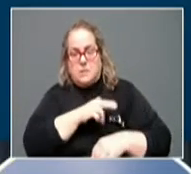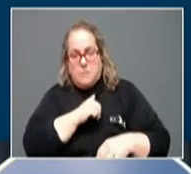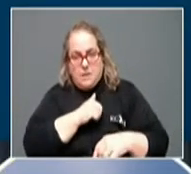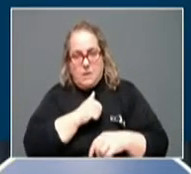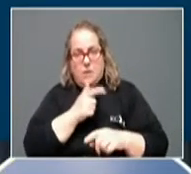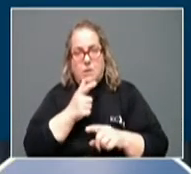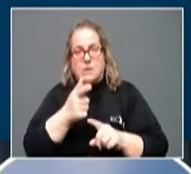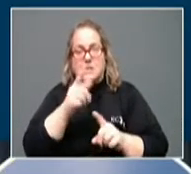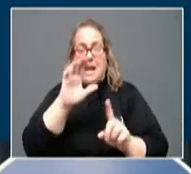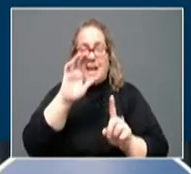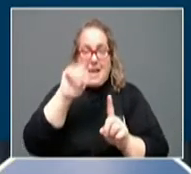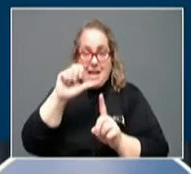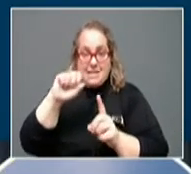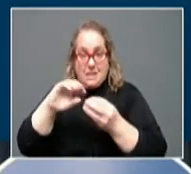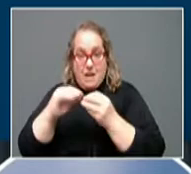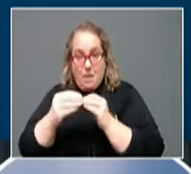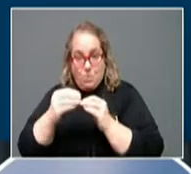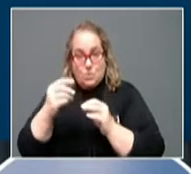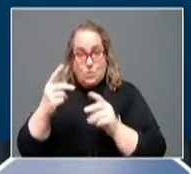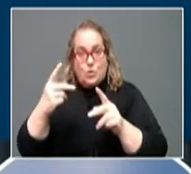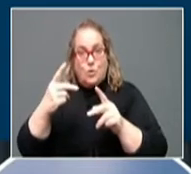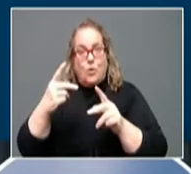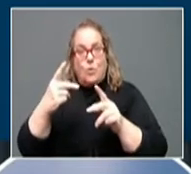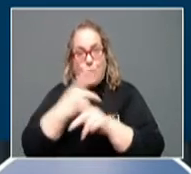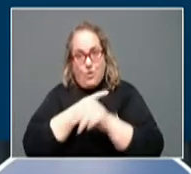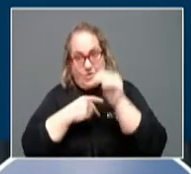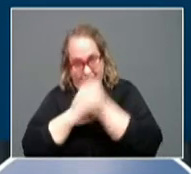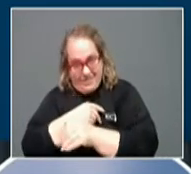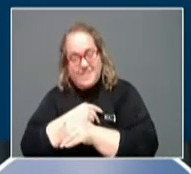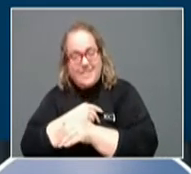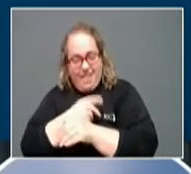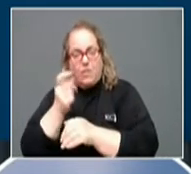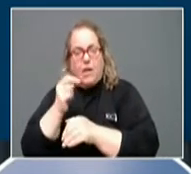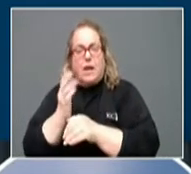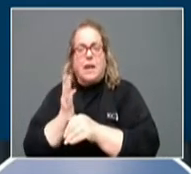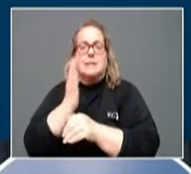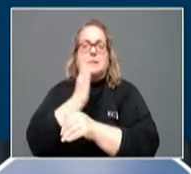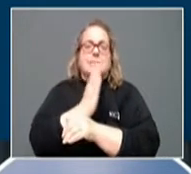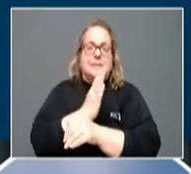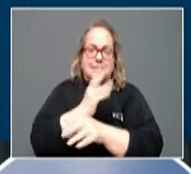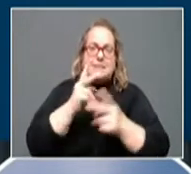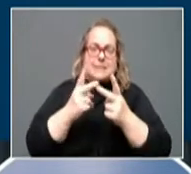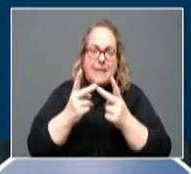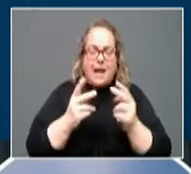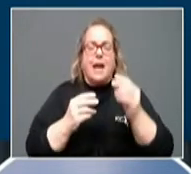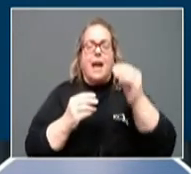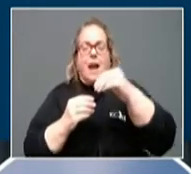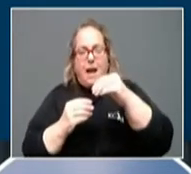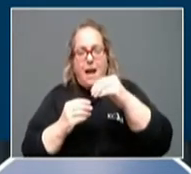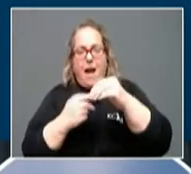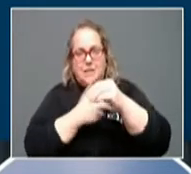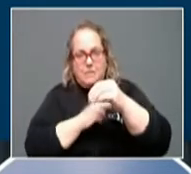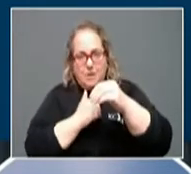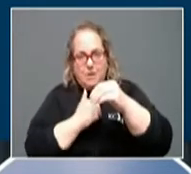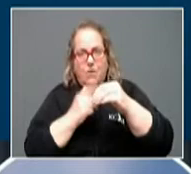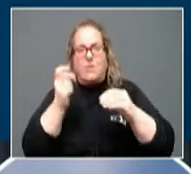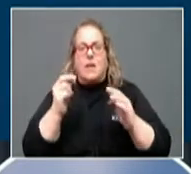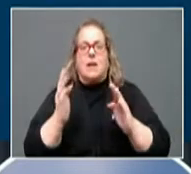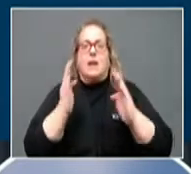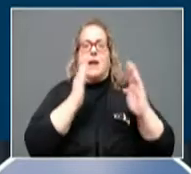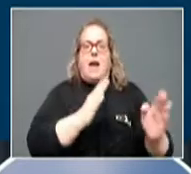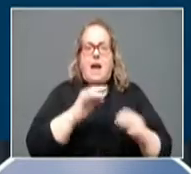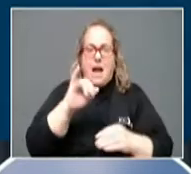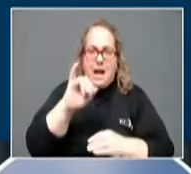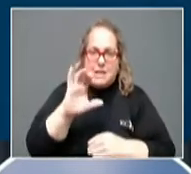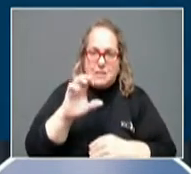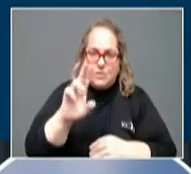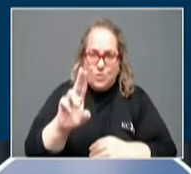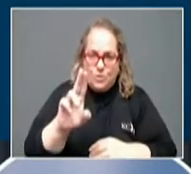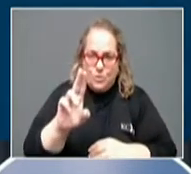which is natural. I see you also going down as our Kentucky ins on ventilators,